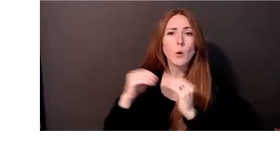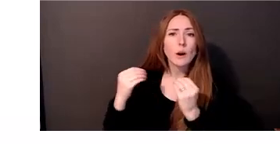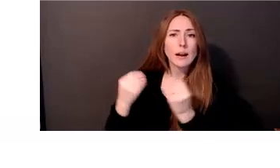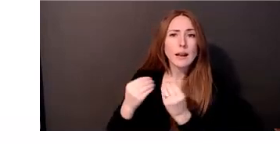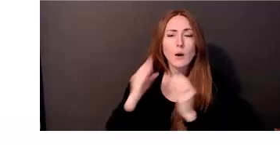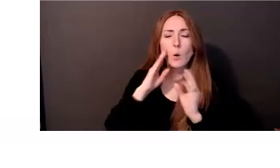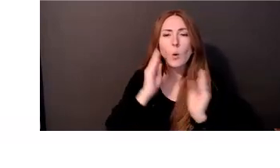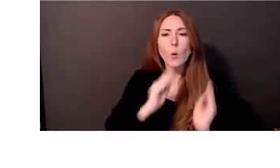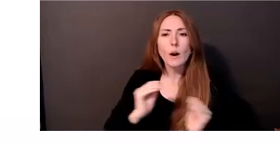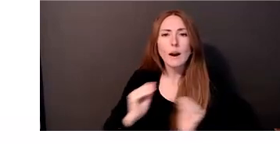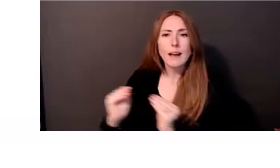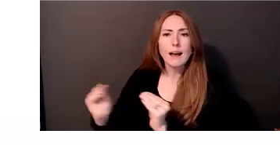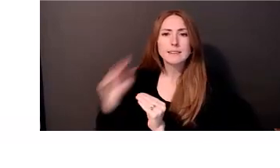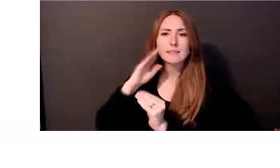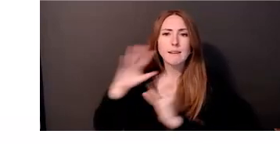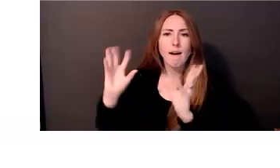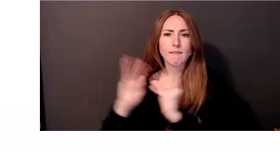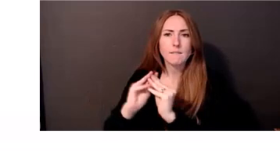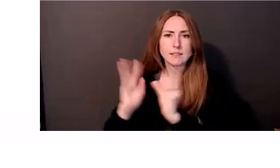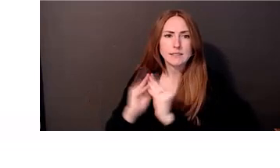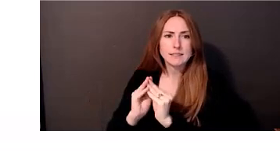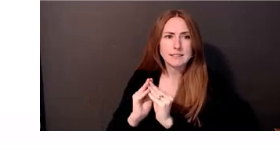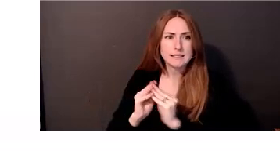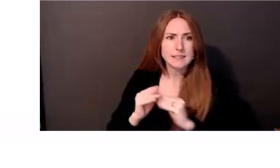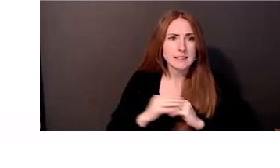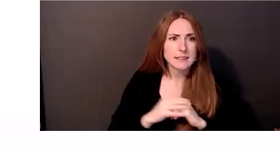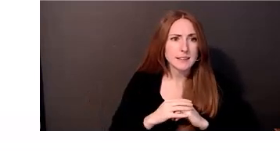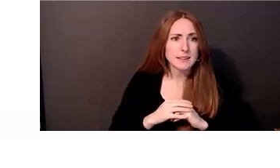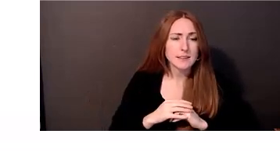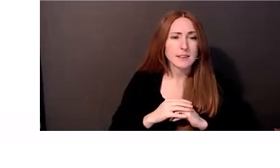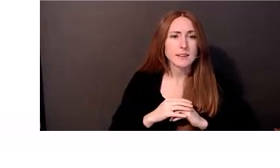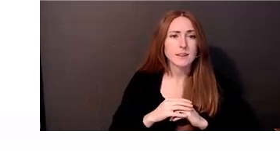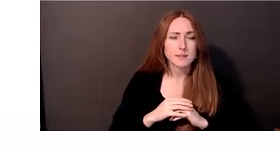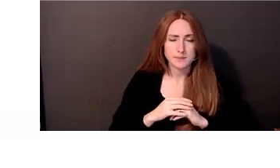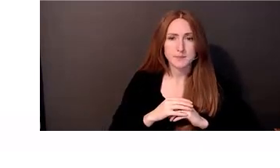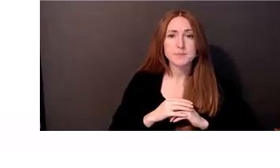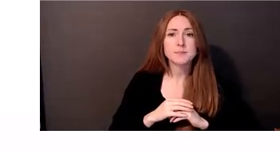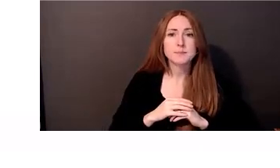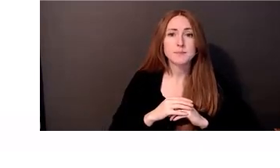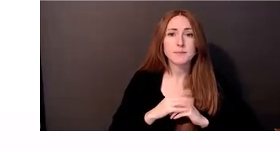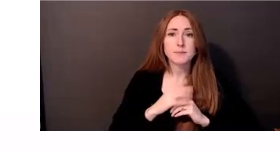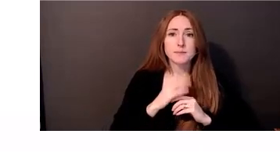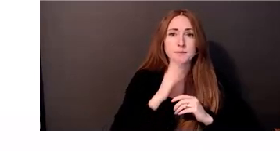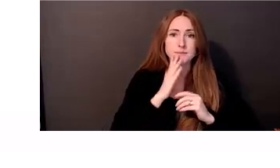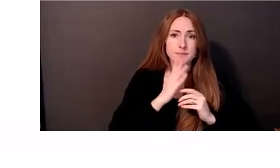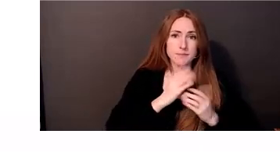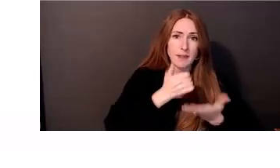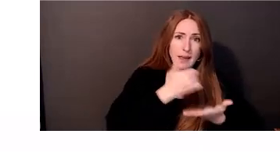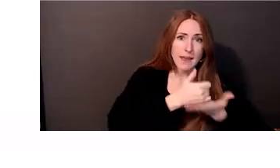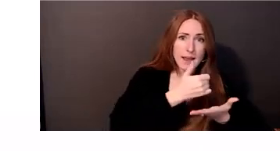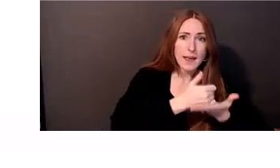In term of their enablers, or facilitator, or the factor that really can facilitate the role of someone